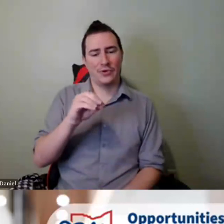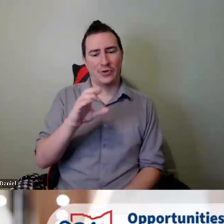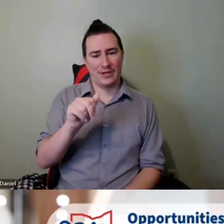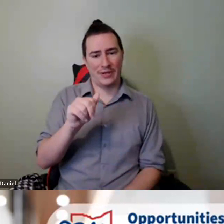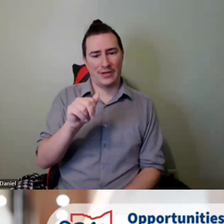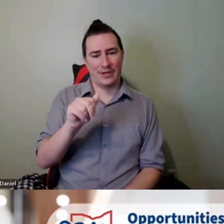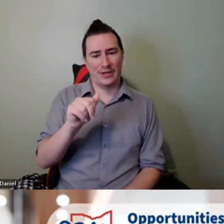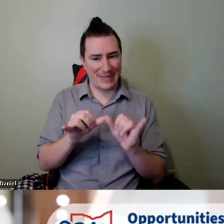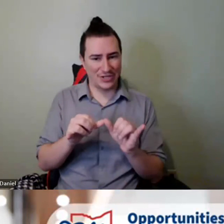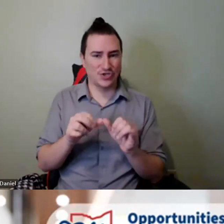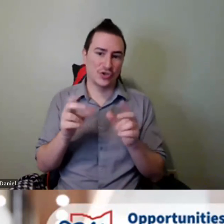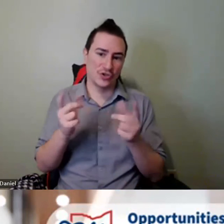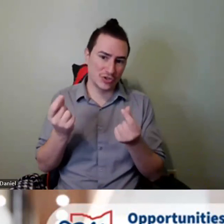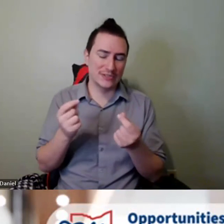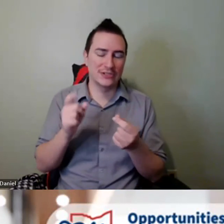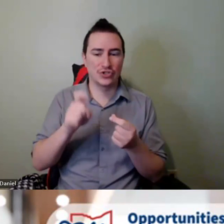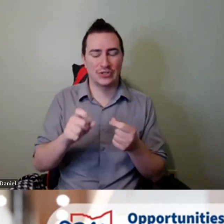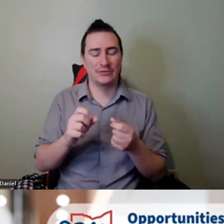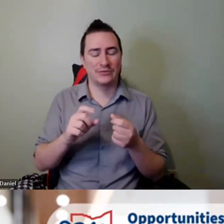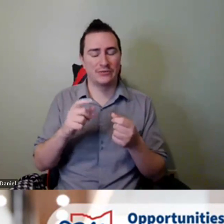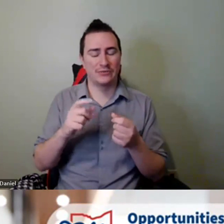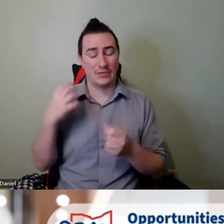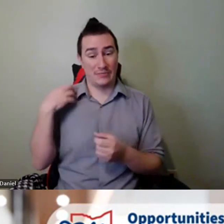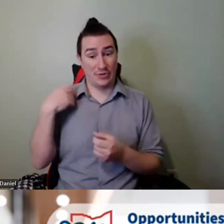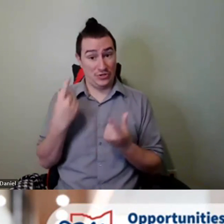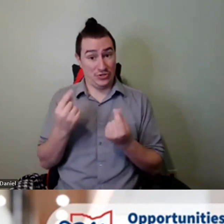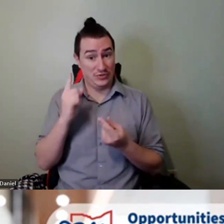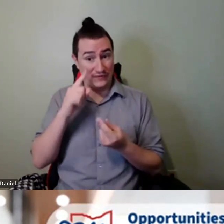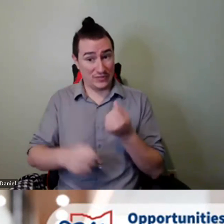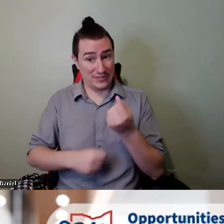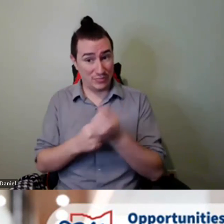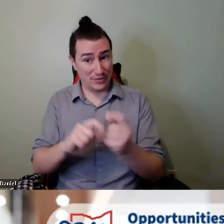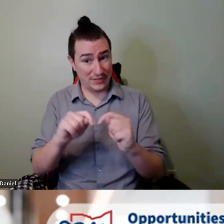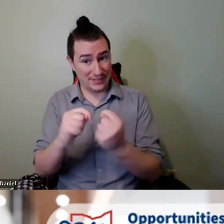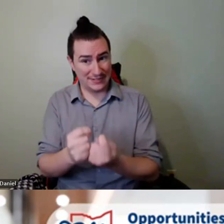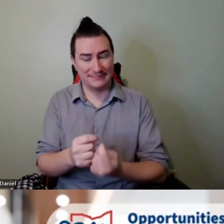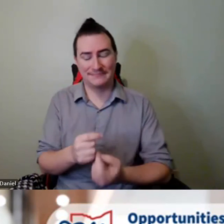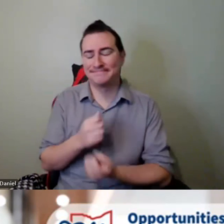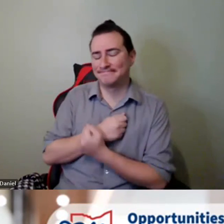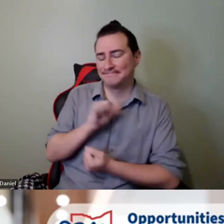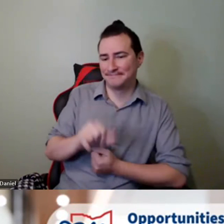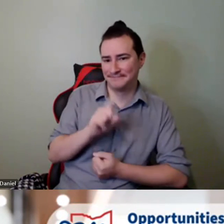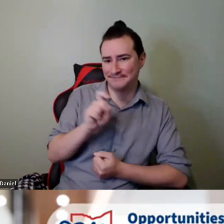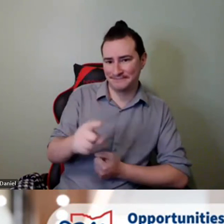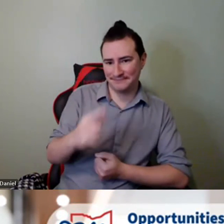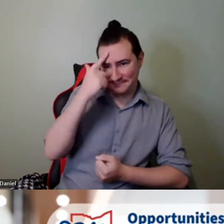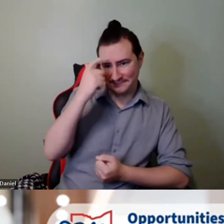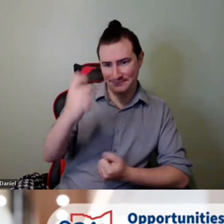questions that address managers and supervisors because they have such a significant role in supporting an employer's